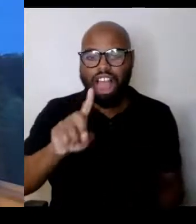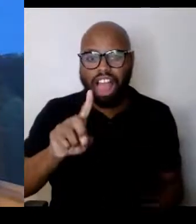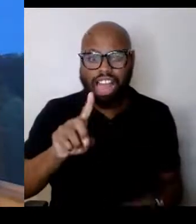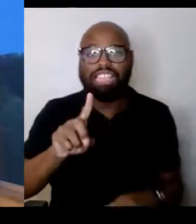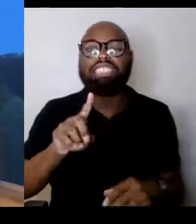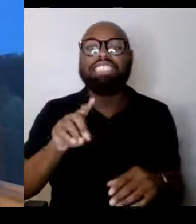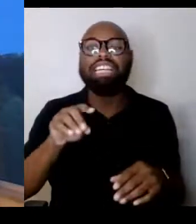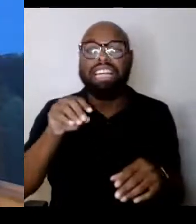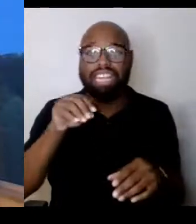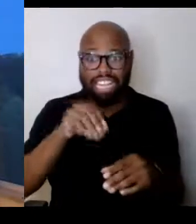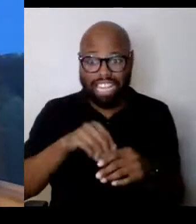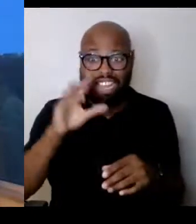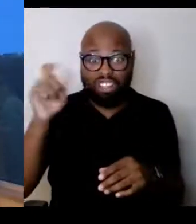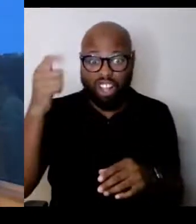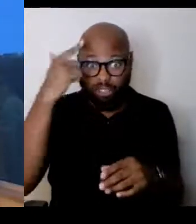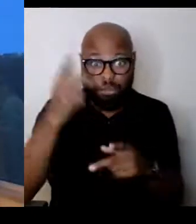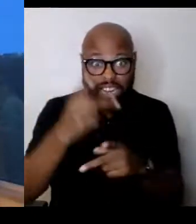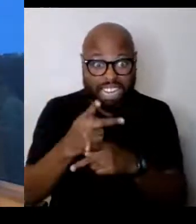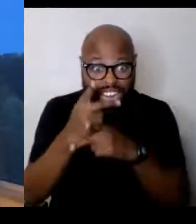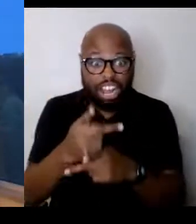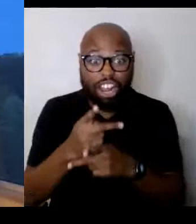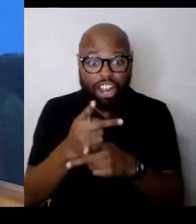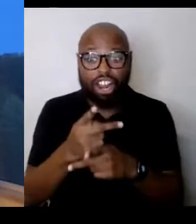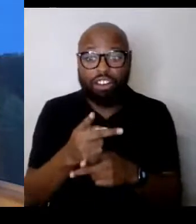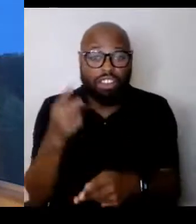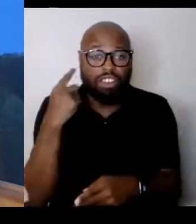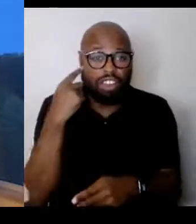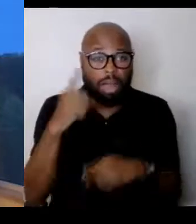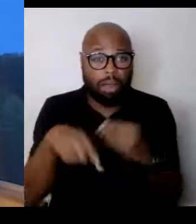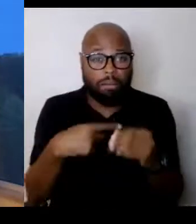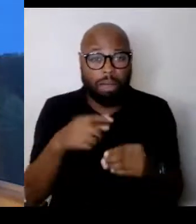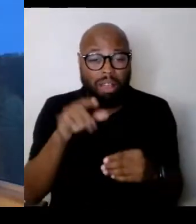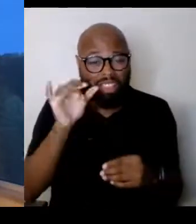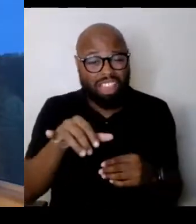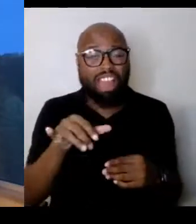and their repercussions of this type of outcomes,